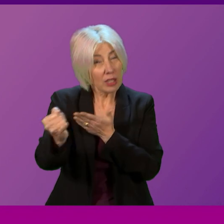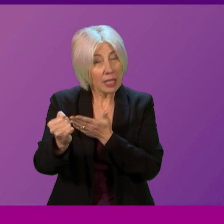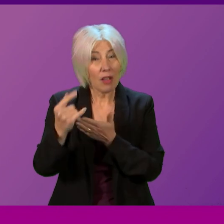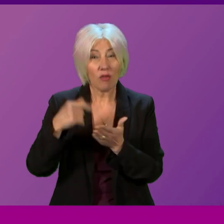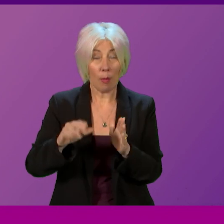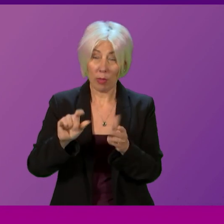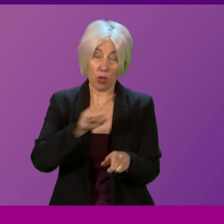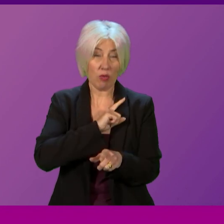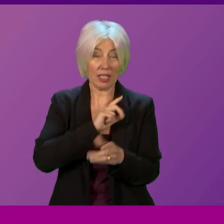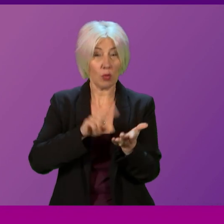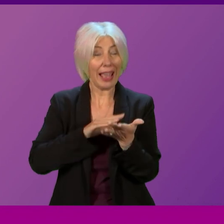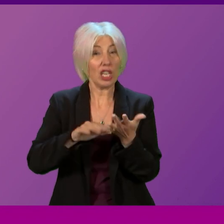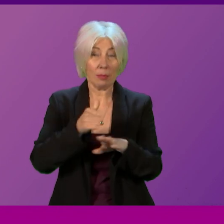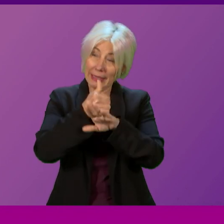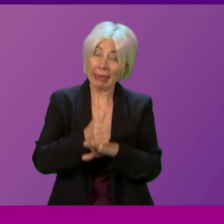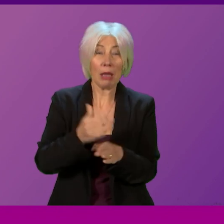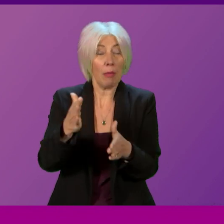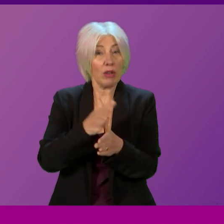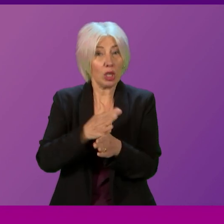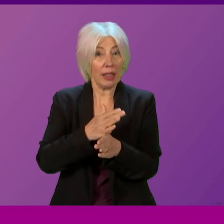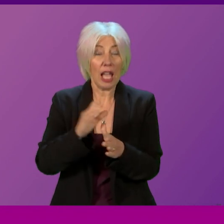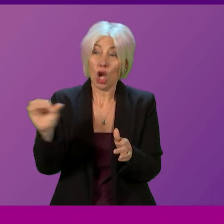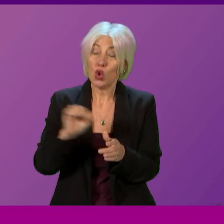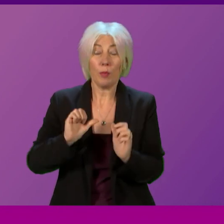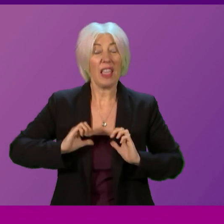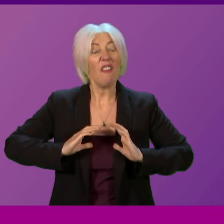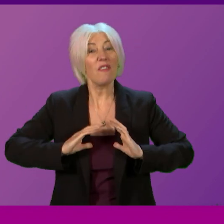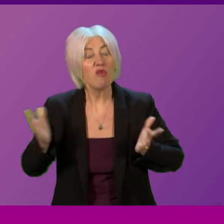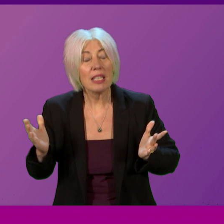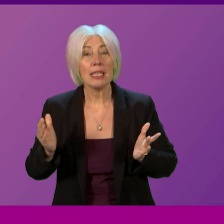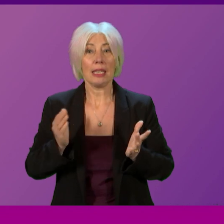health service as a universal healthcare system free at the point of need?